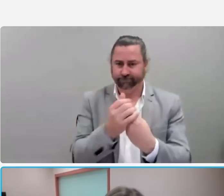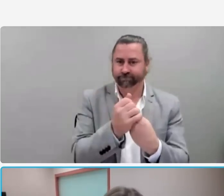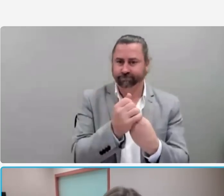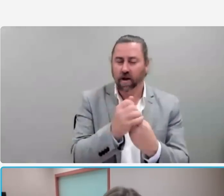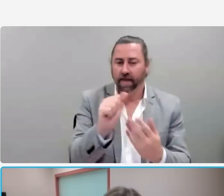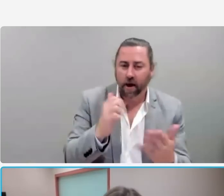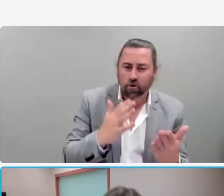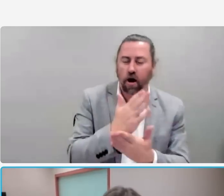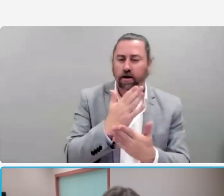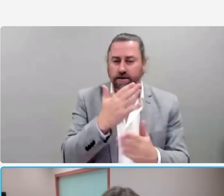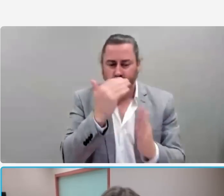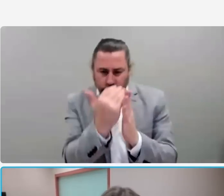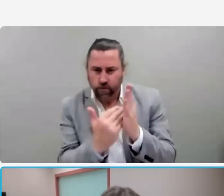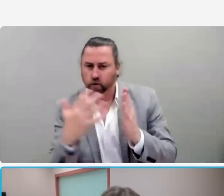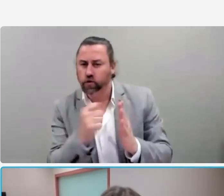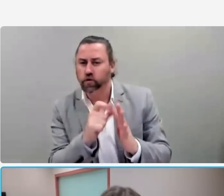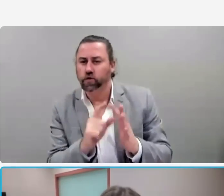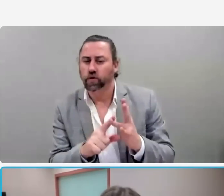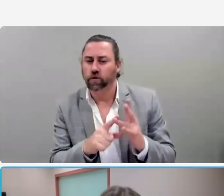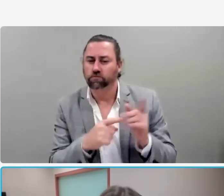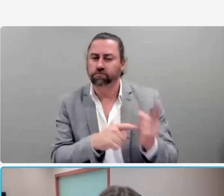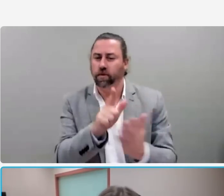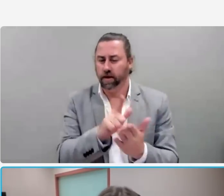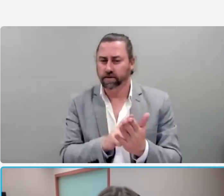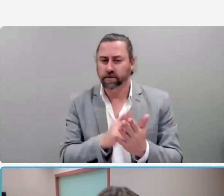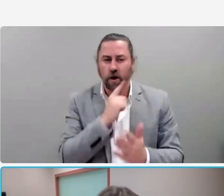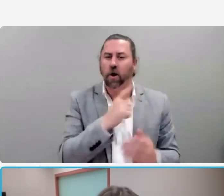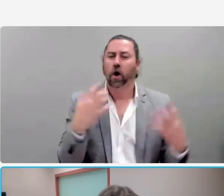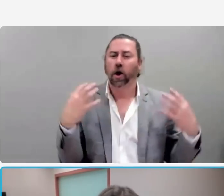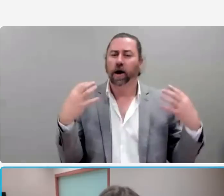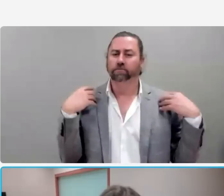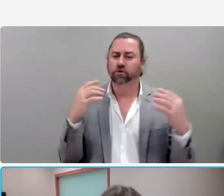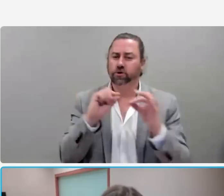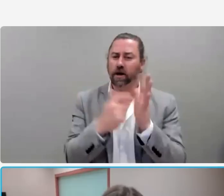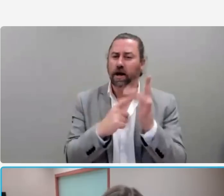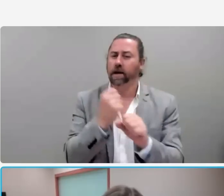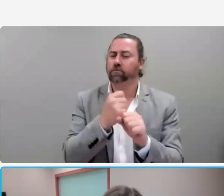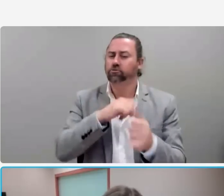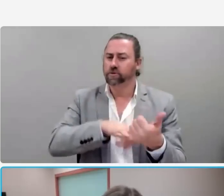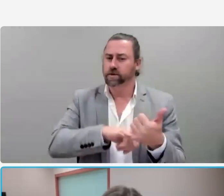Commissioner Briggs said in her opening statement to the final report that a new Aged Care Act is needed